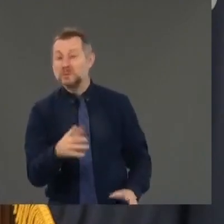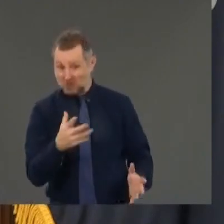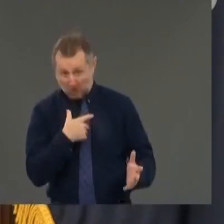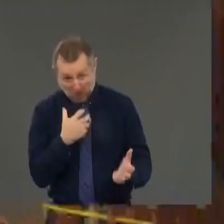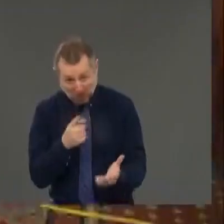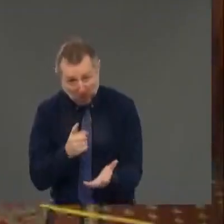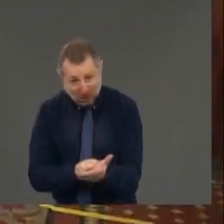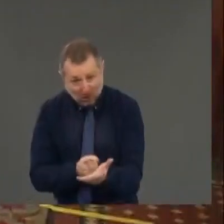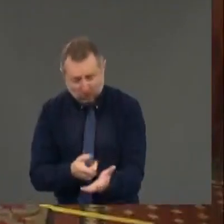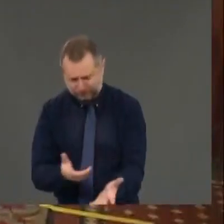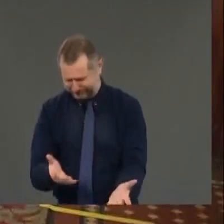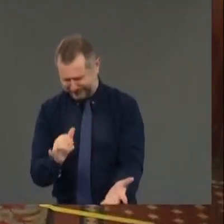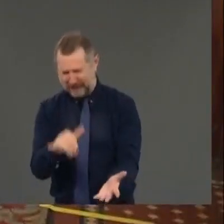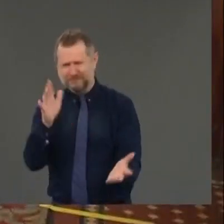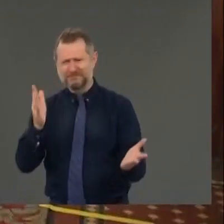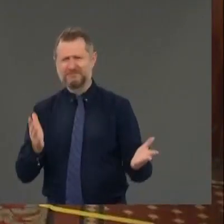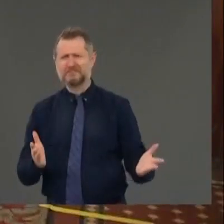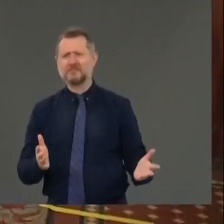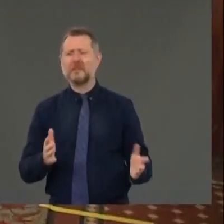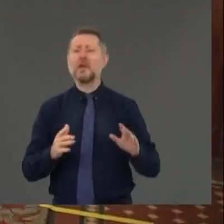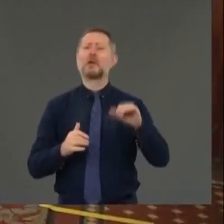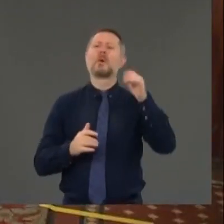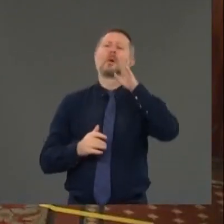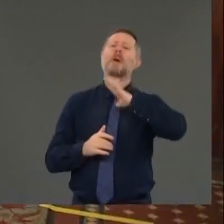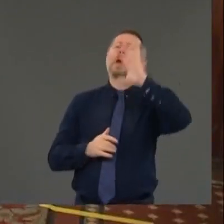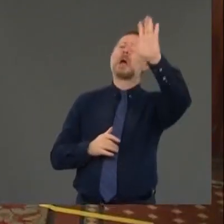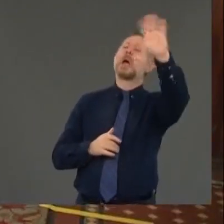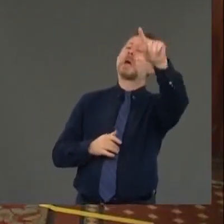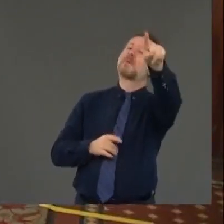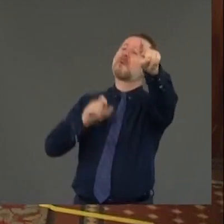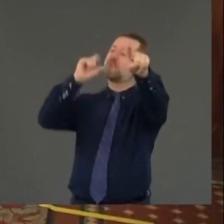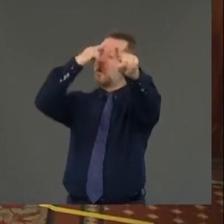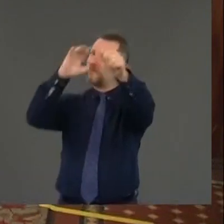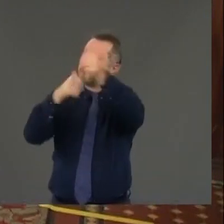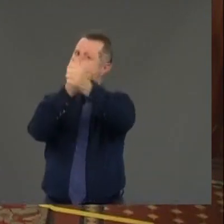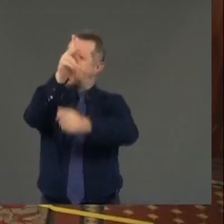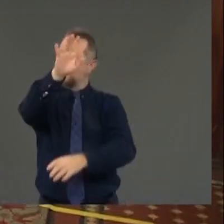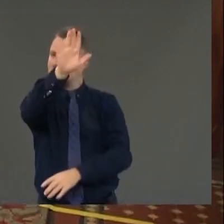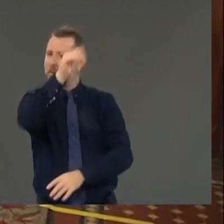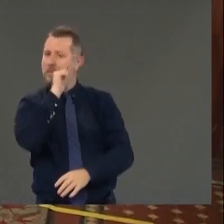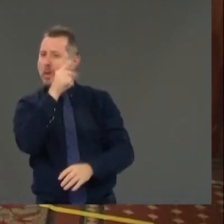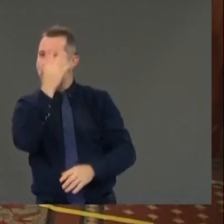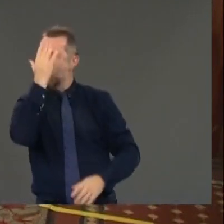THAT'S THE ONLY RELEVANT QUESTION IF YOU WANT TO GO DOWN